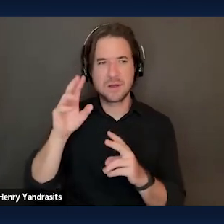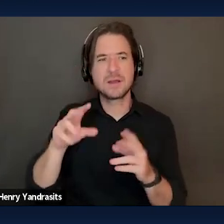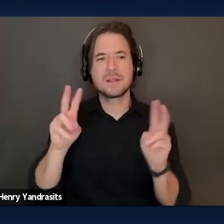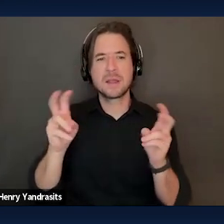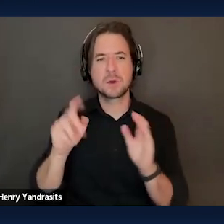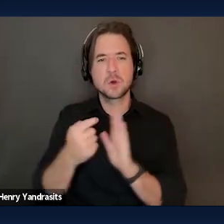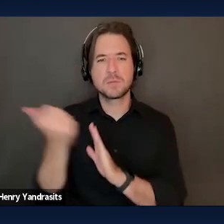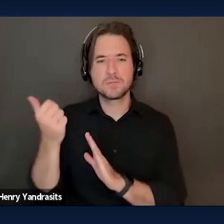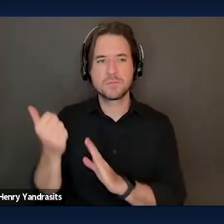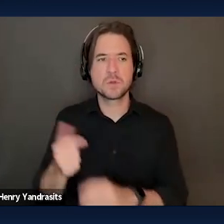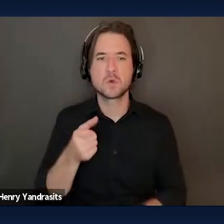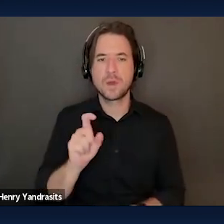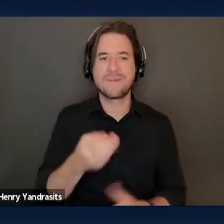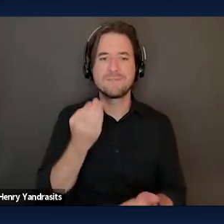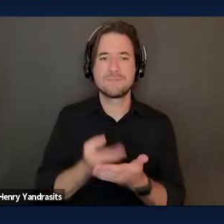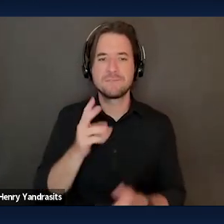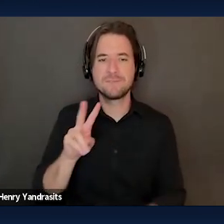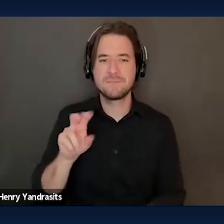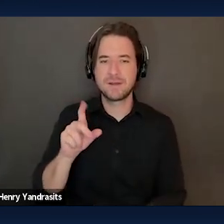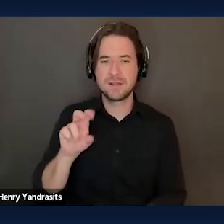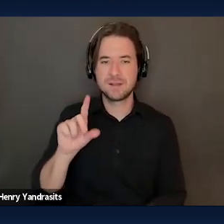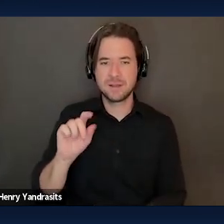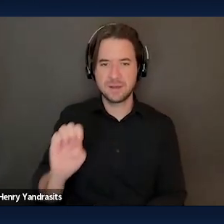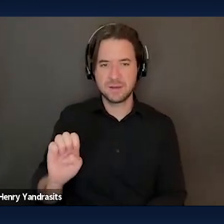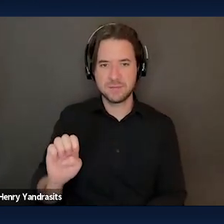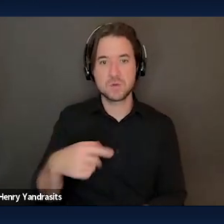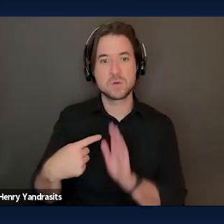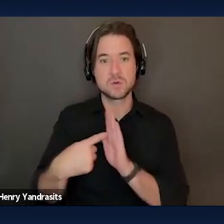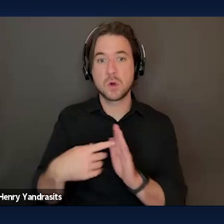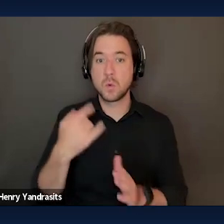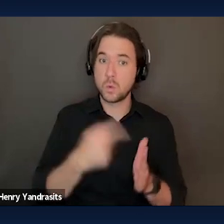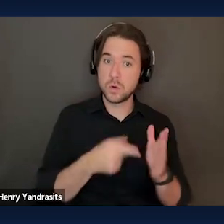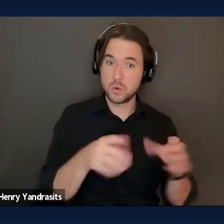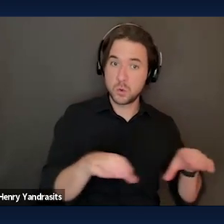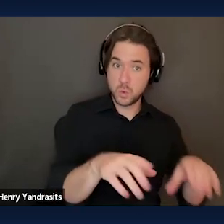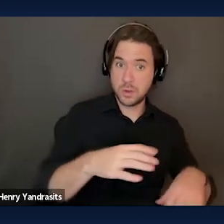You have to validate it to show whether or not what you're doing is actually helpful.